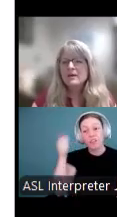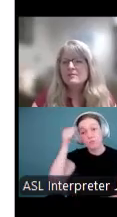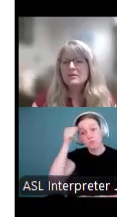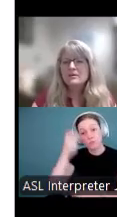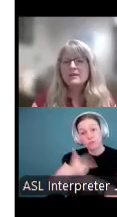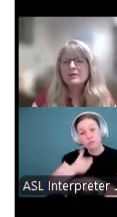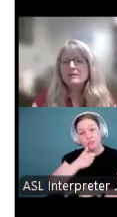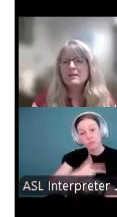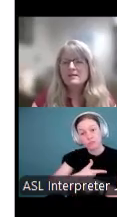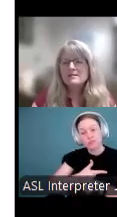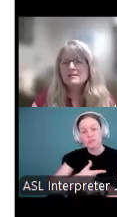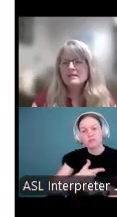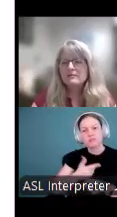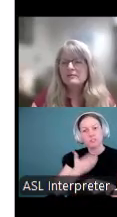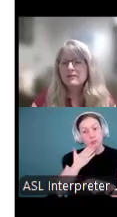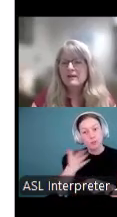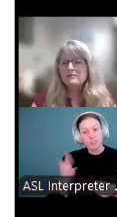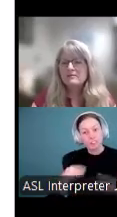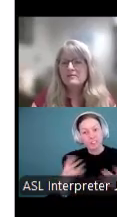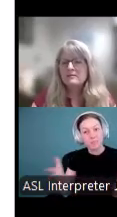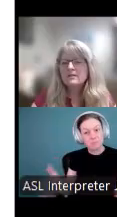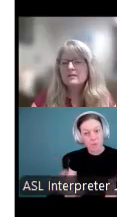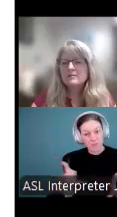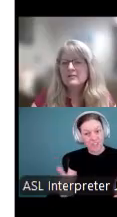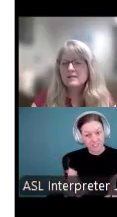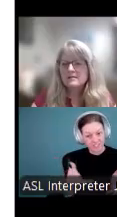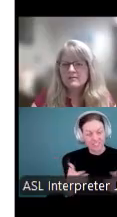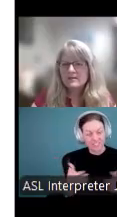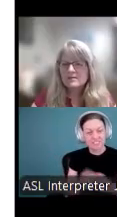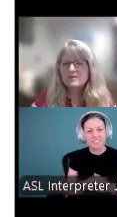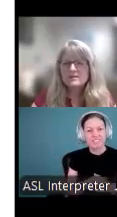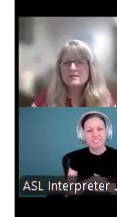great motivator, because if that baby can be face to face with a